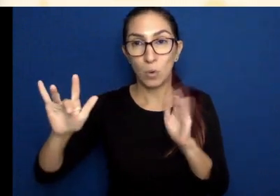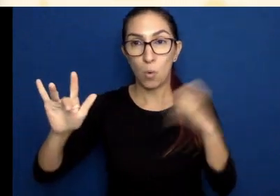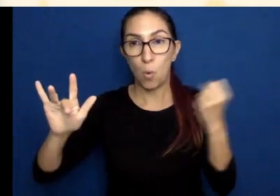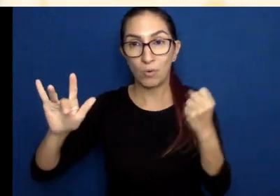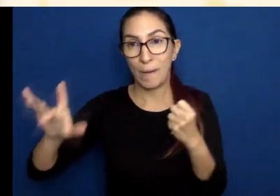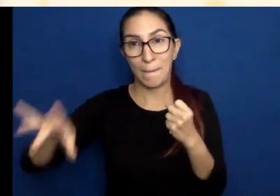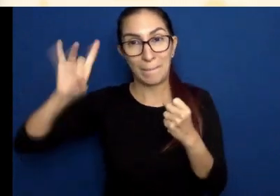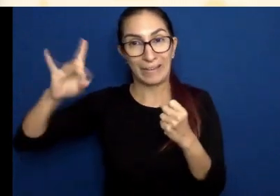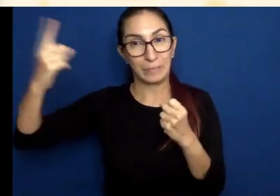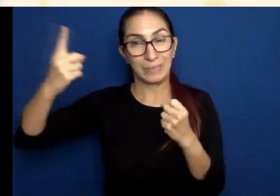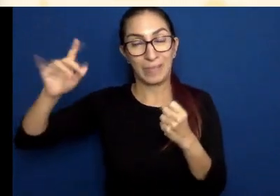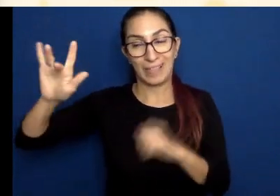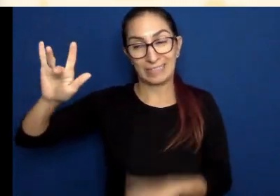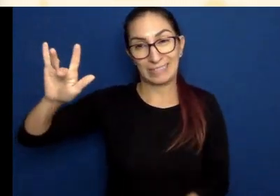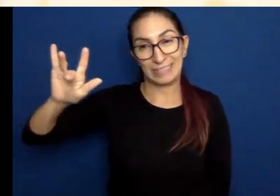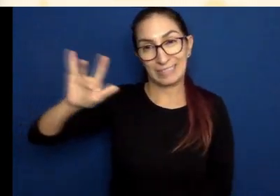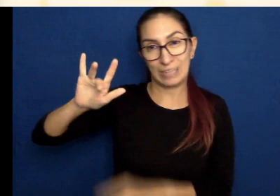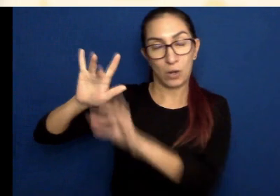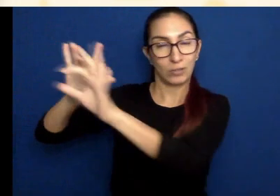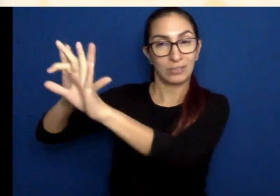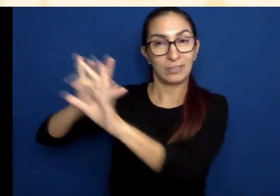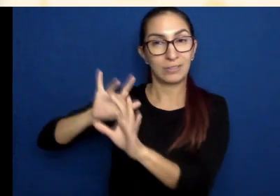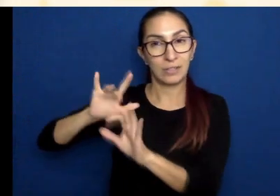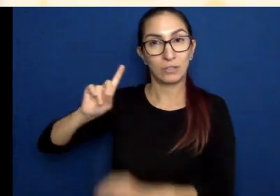I think that's probably not a very good explanation.